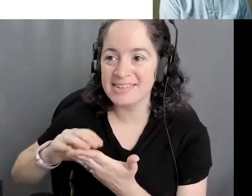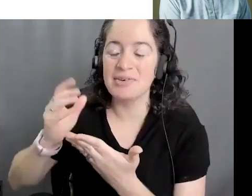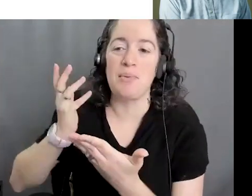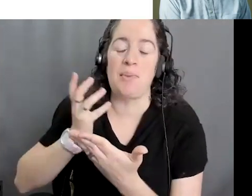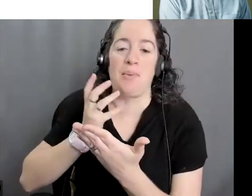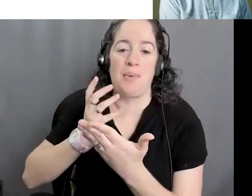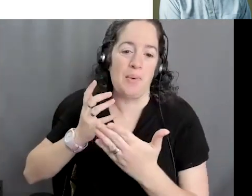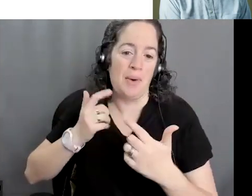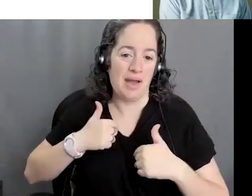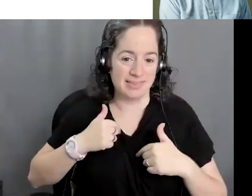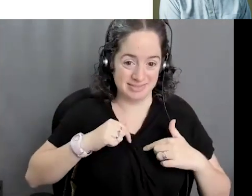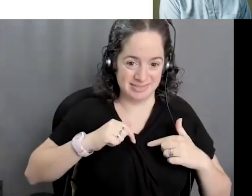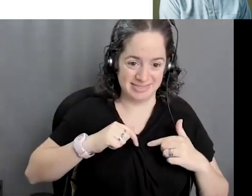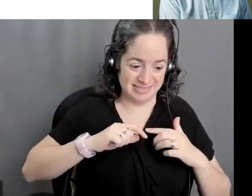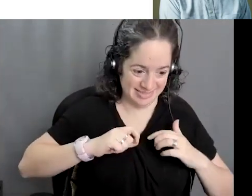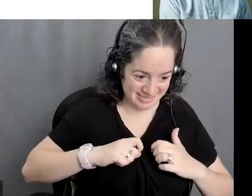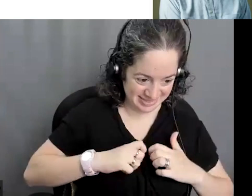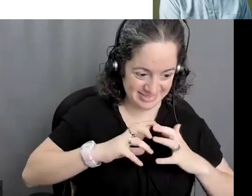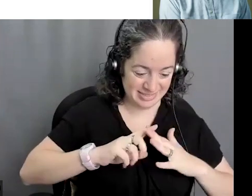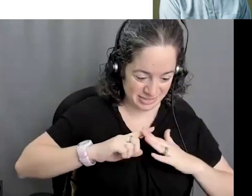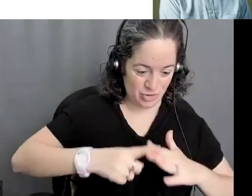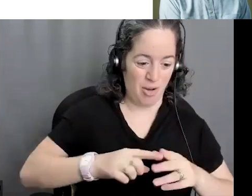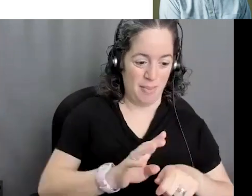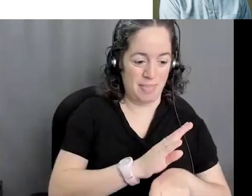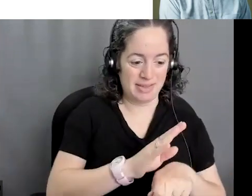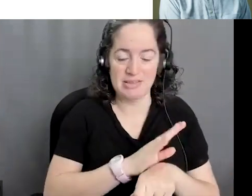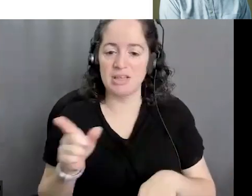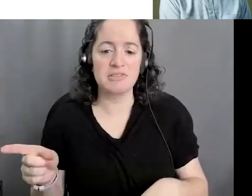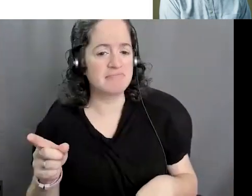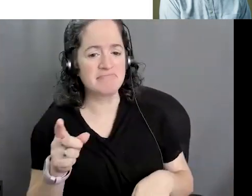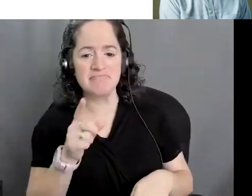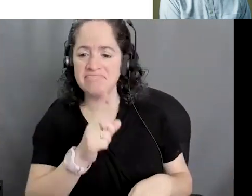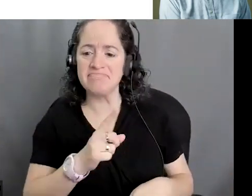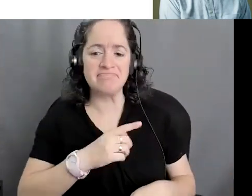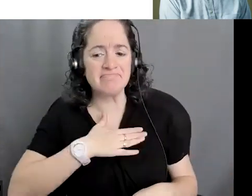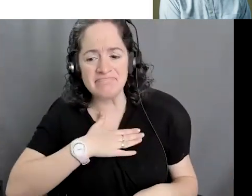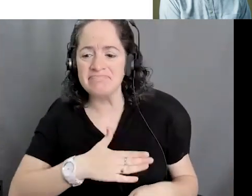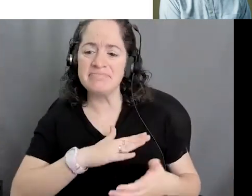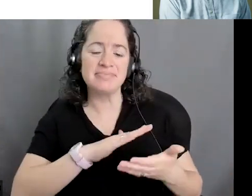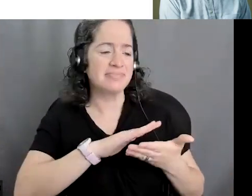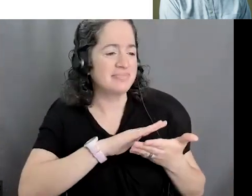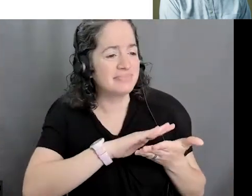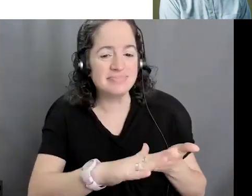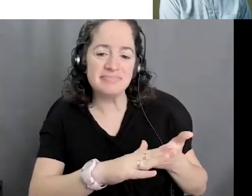and he very generously shared tons of knowledge, and his dev team would always come to our meetups